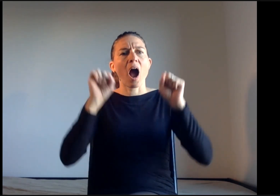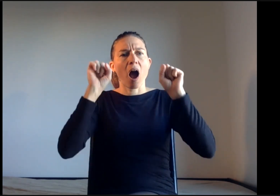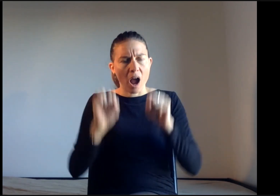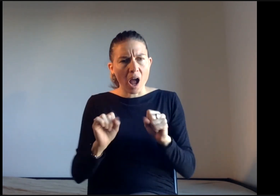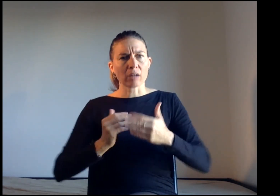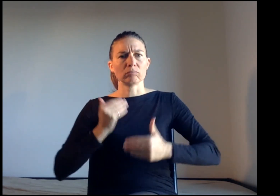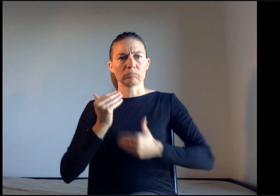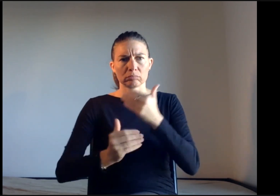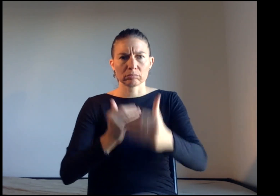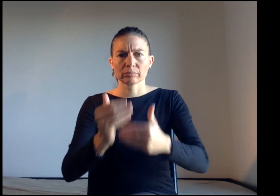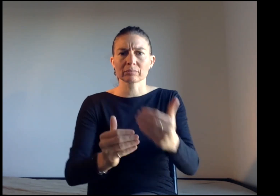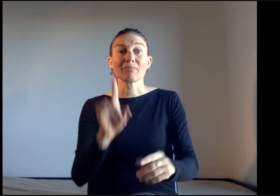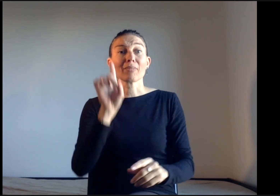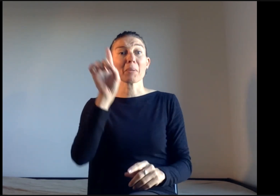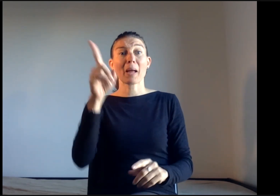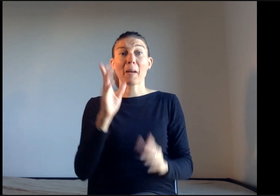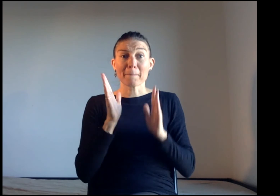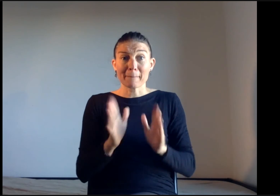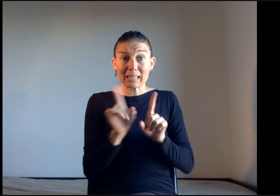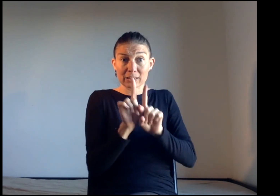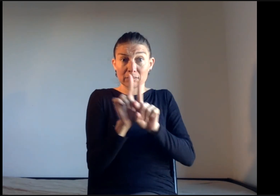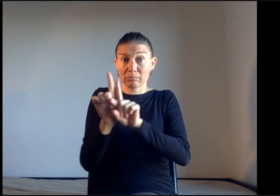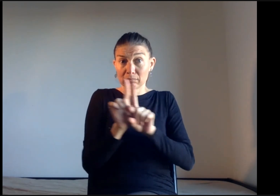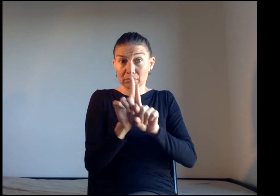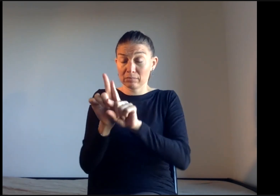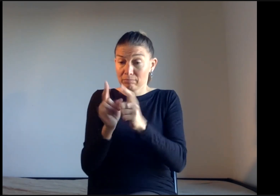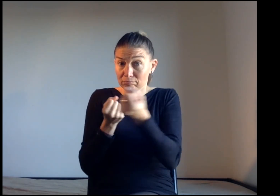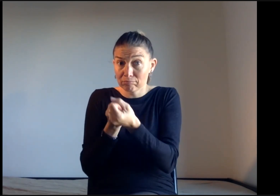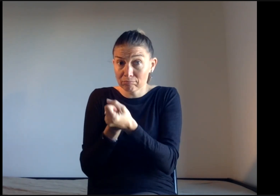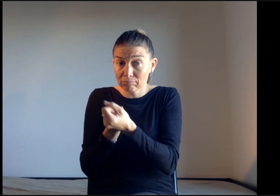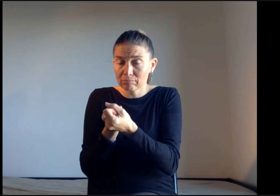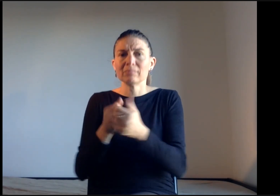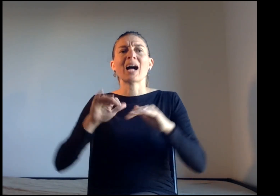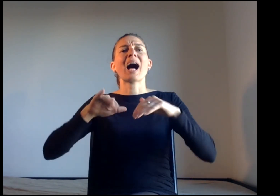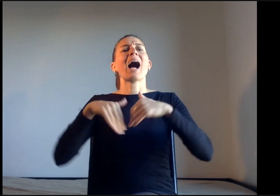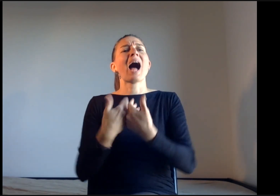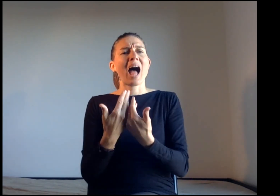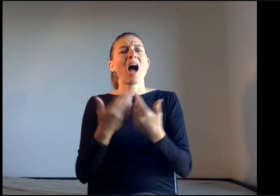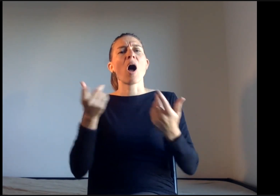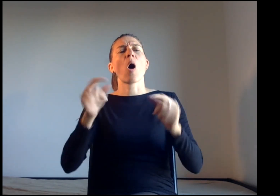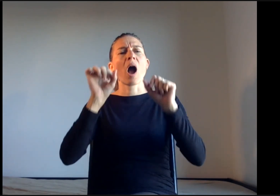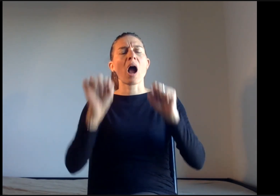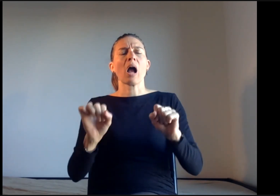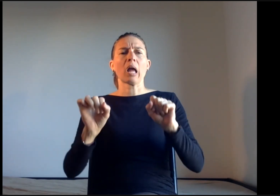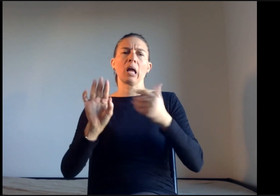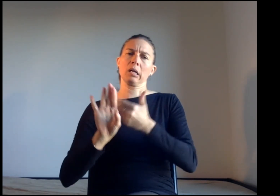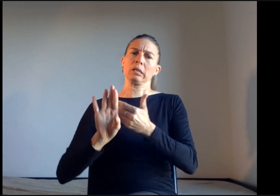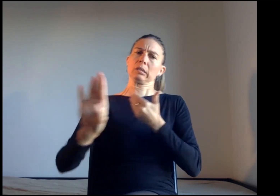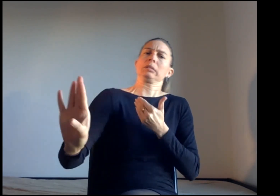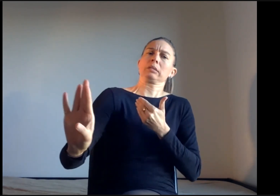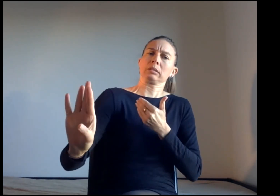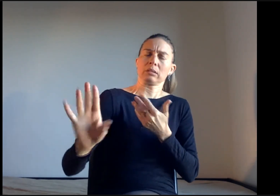...using security item as mask and glasses?